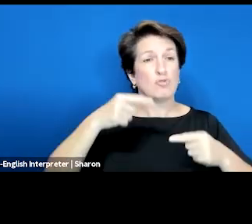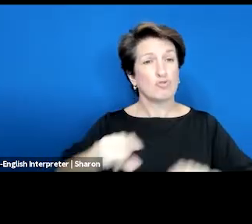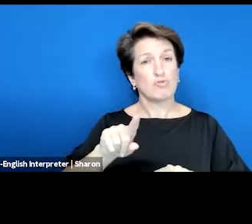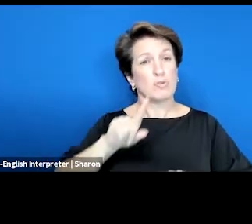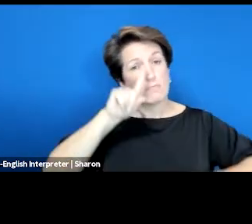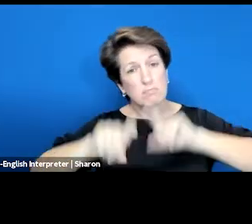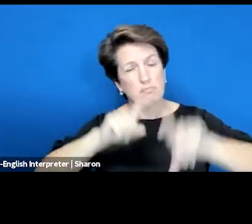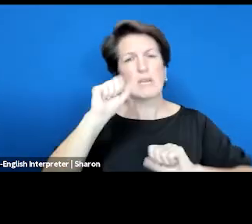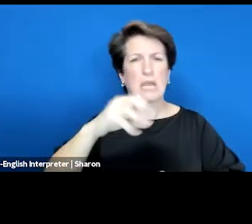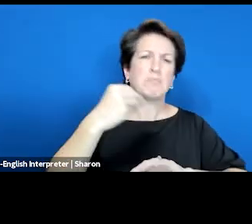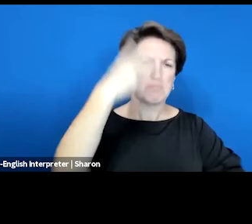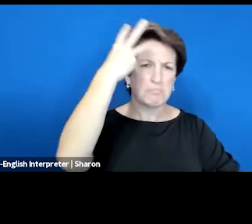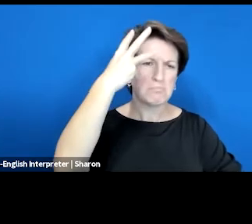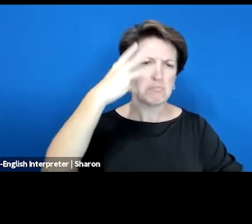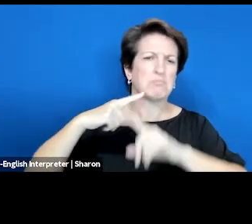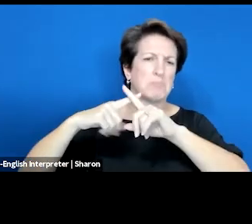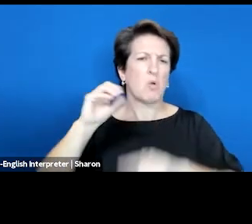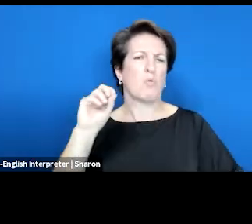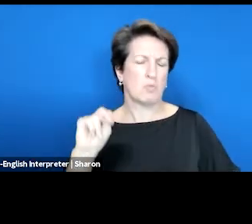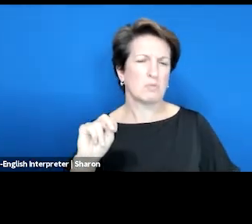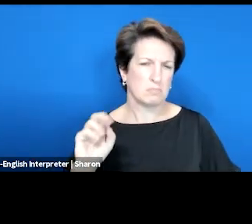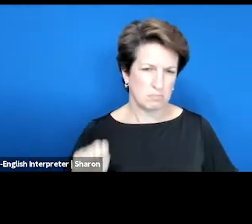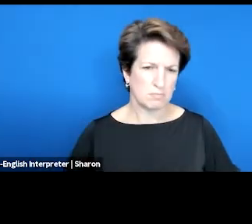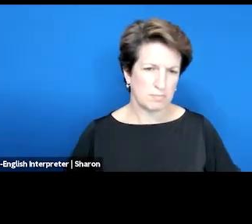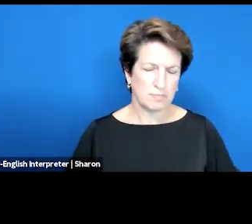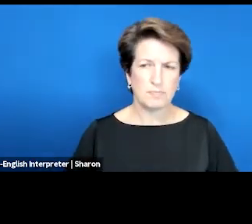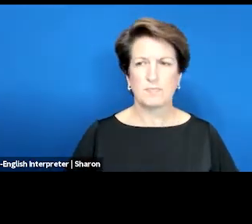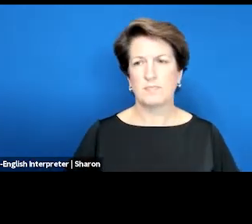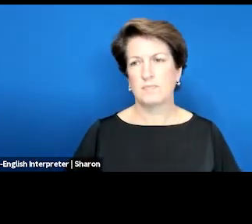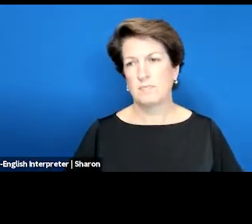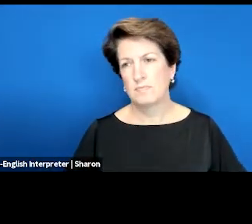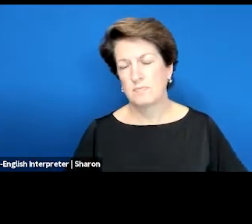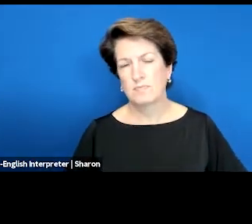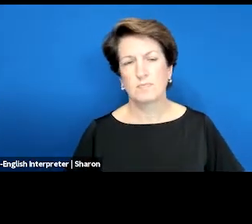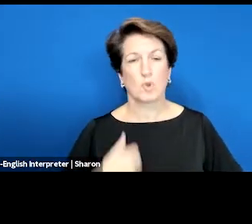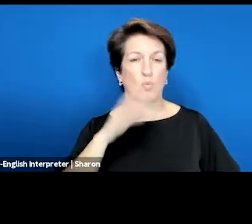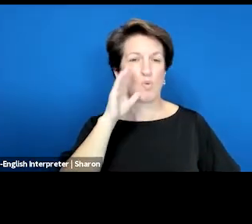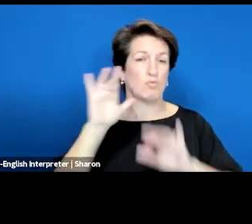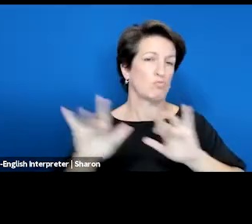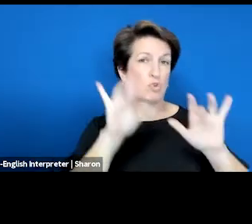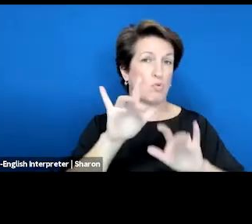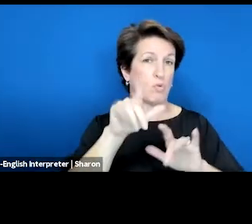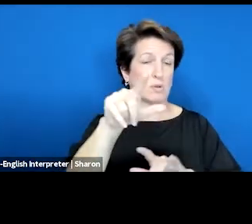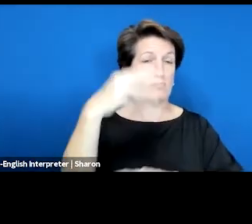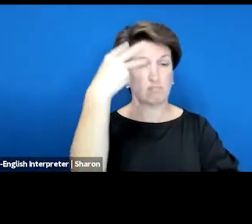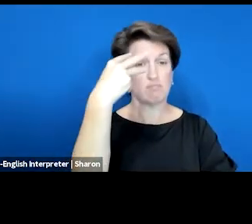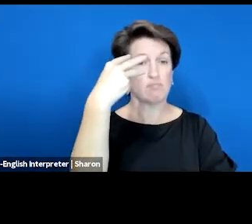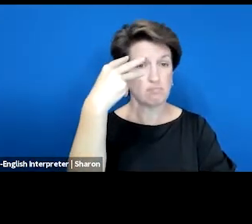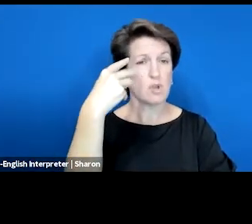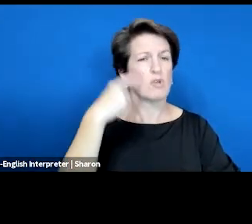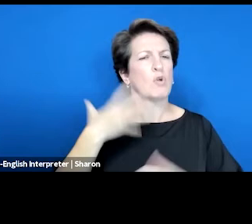button down shirt and a black jacket.